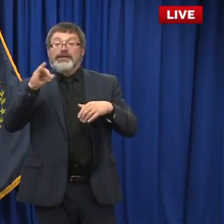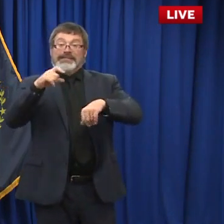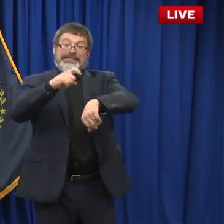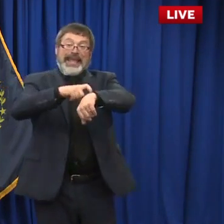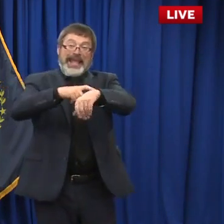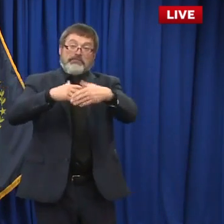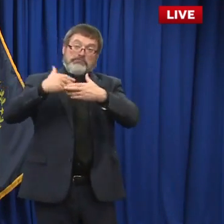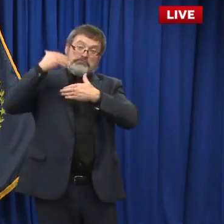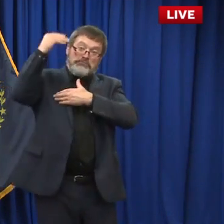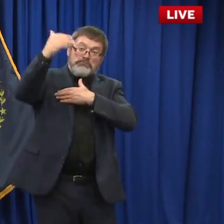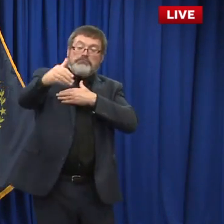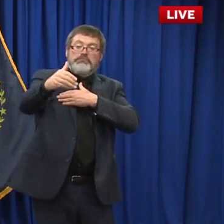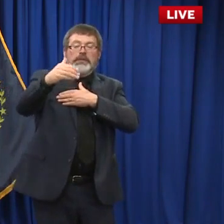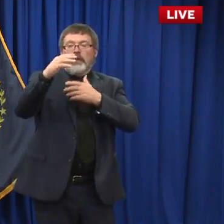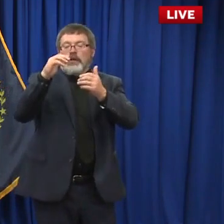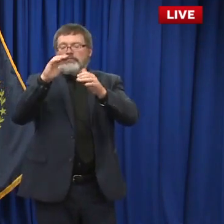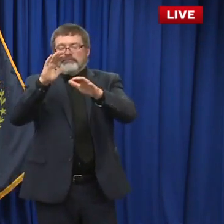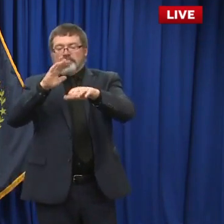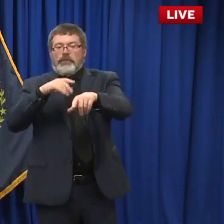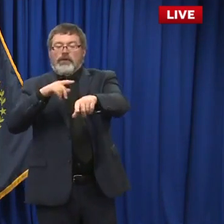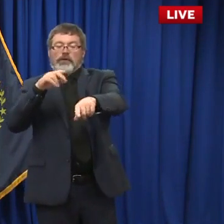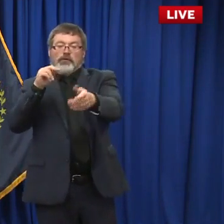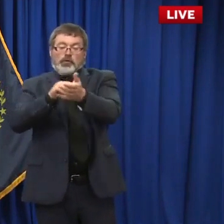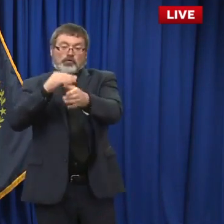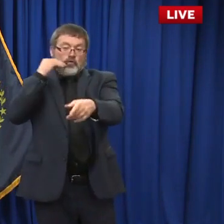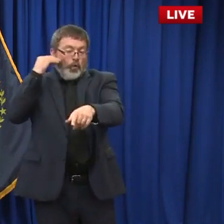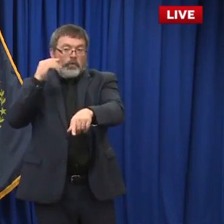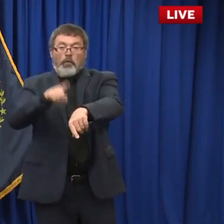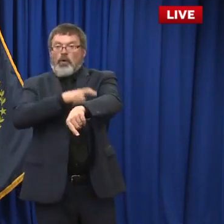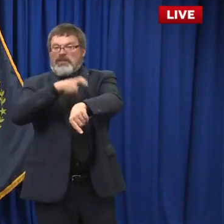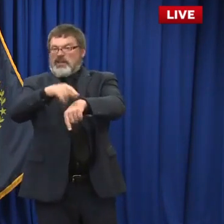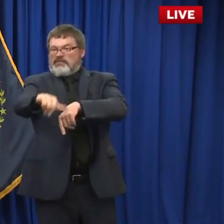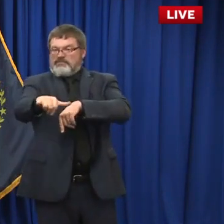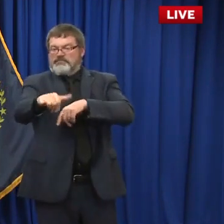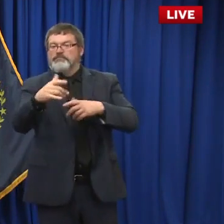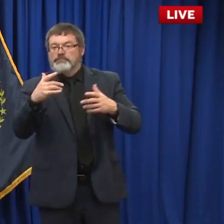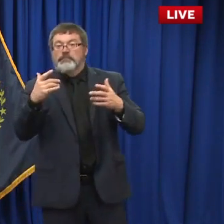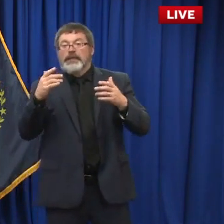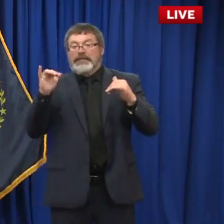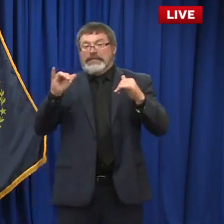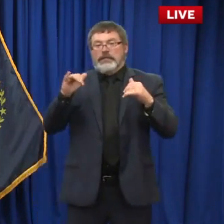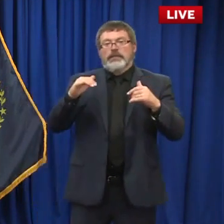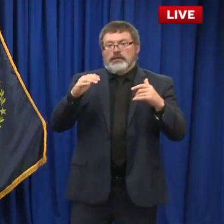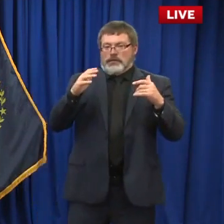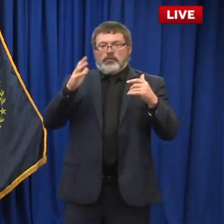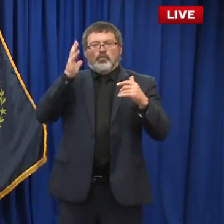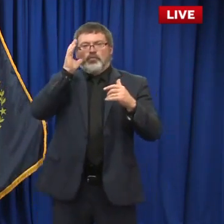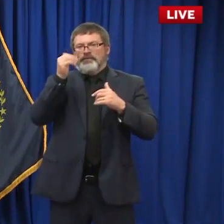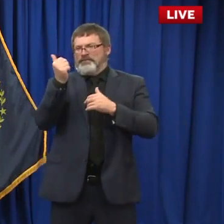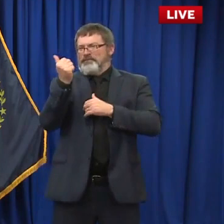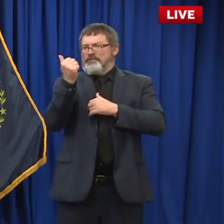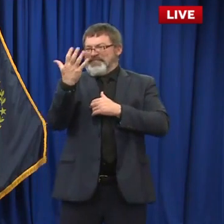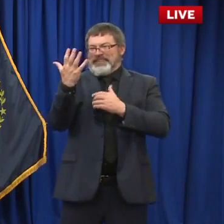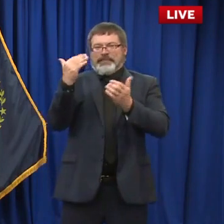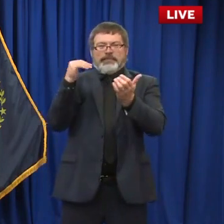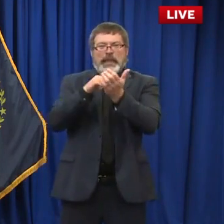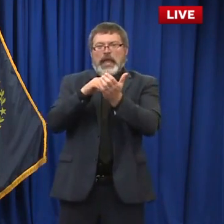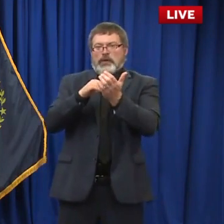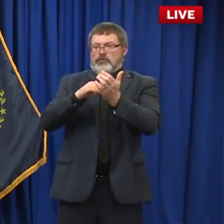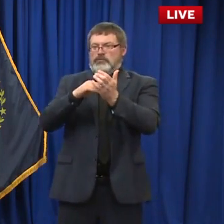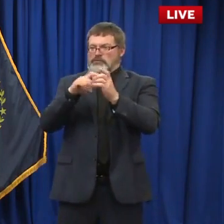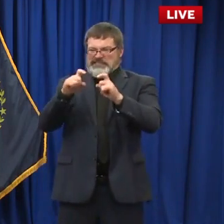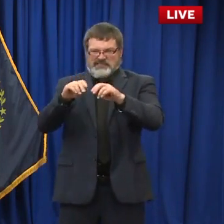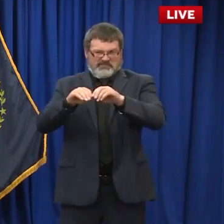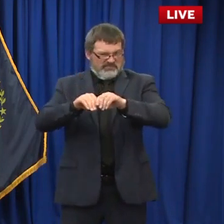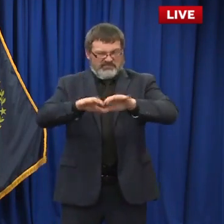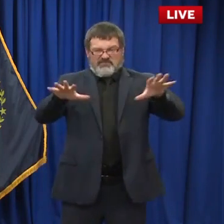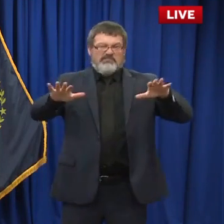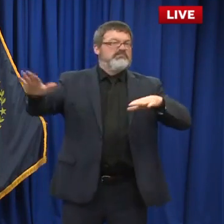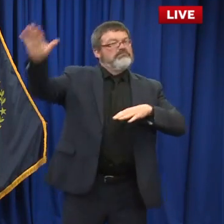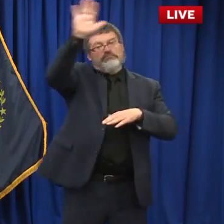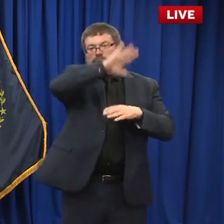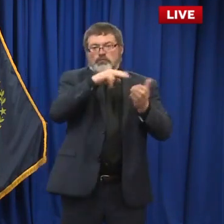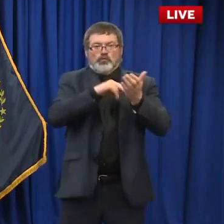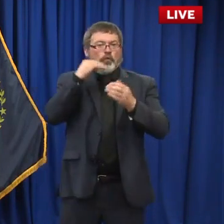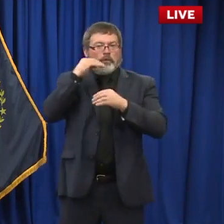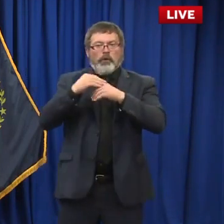FOR EXAMPLE, THE LONG-TERM CARE TESTING DEVICES 15,000, I WOULD TOLD THE OTHER DAY BY THE VICE-PRESIDENT, THERE'S 15,000 THAT WILL BE SHIPPED OUT TO EVERY LONG-TERM CARE FACILITY IN